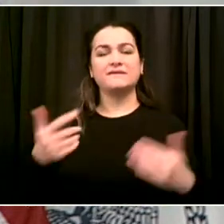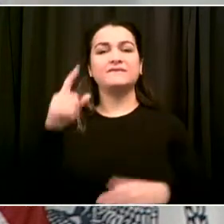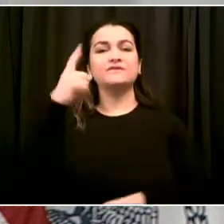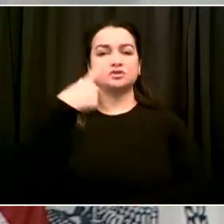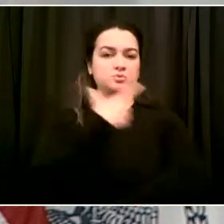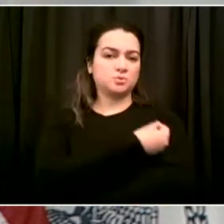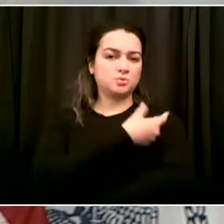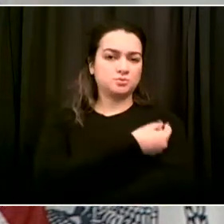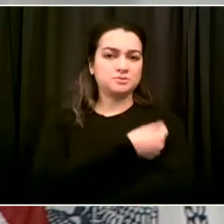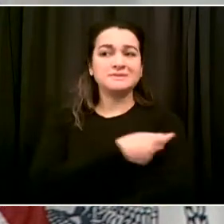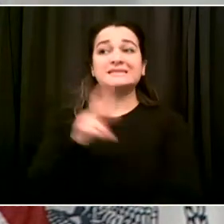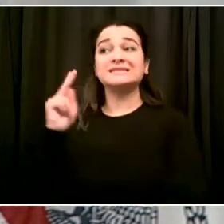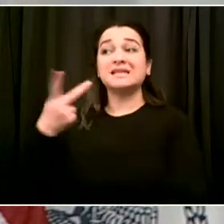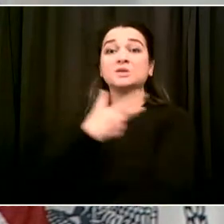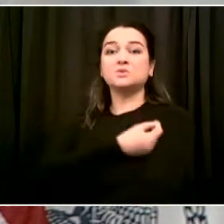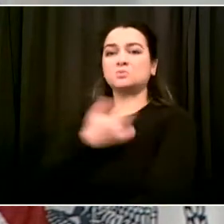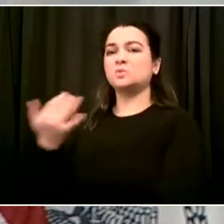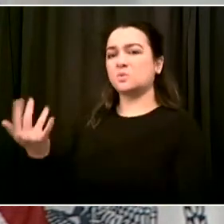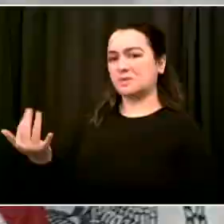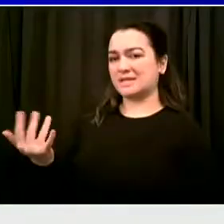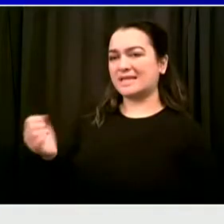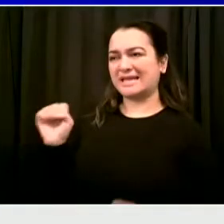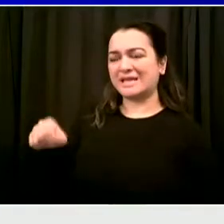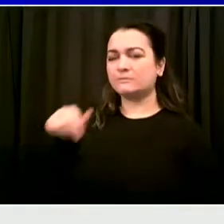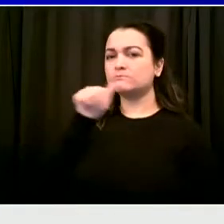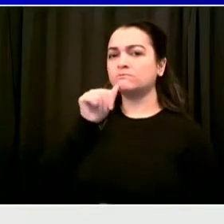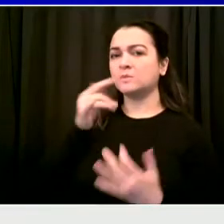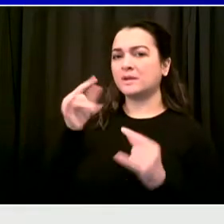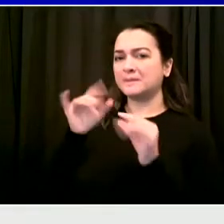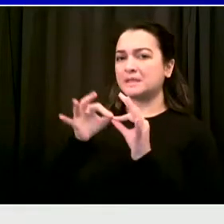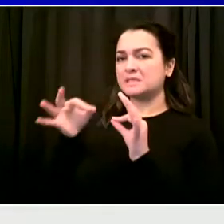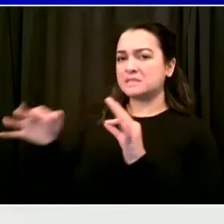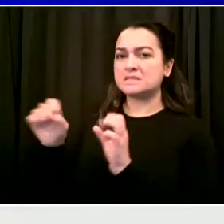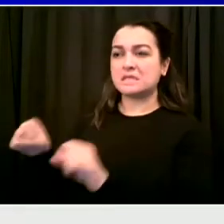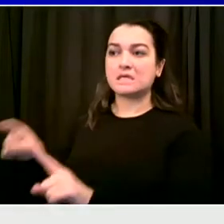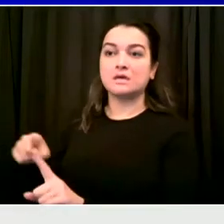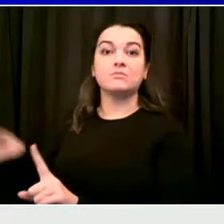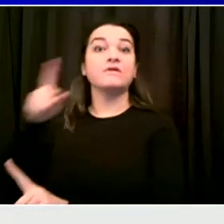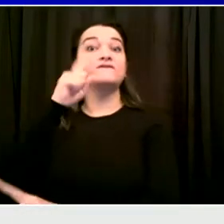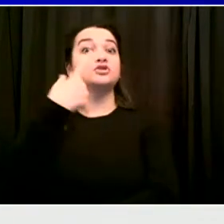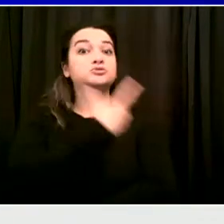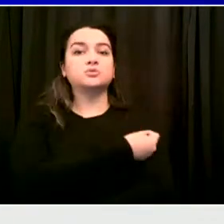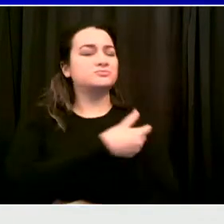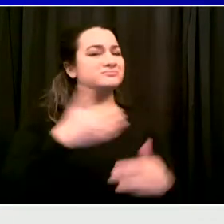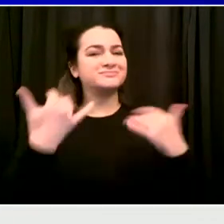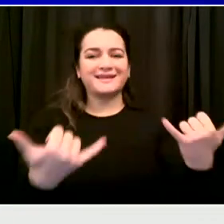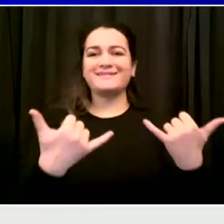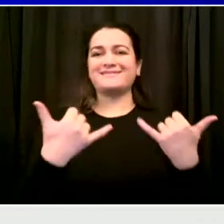THE FEDERAL GOVERNMENT TO USE THE E FEDERAL DEFENSE ACT TO EXEXANPD PRODUCTION. DEFENSE PRODUCTION ACT ALLOWS